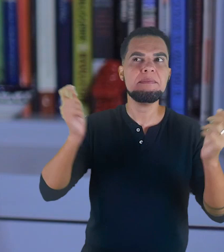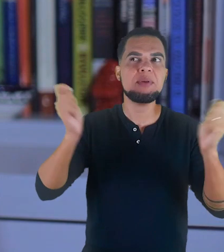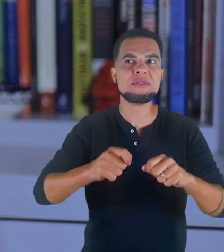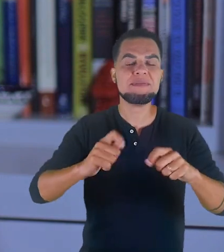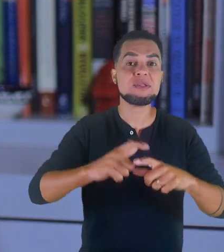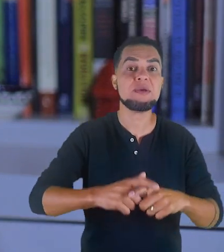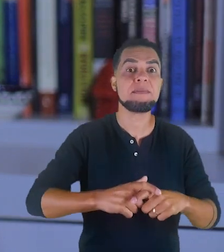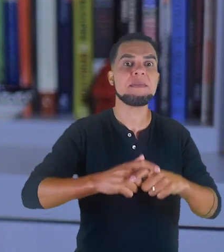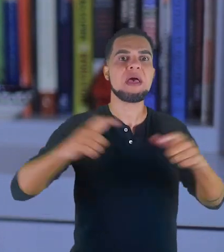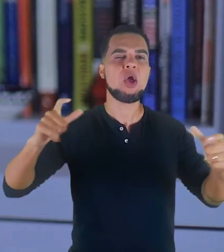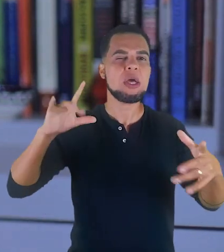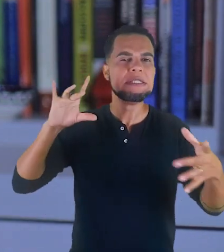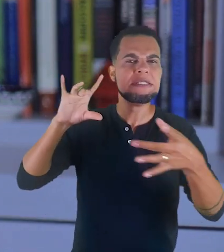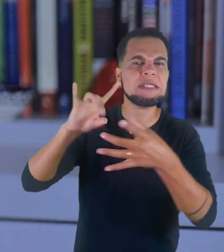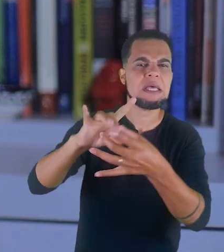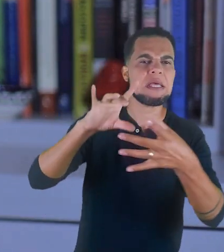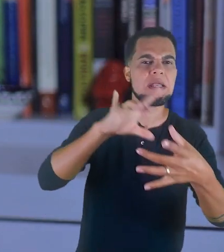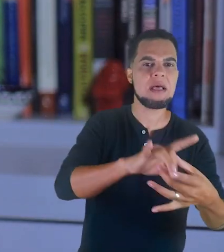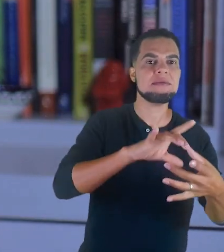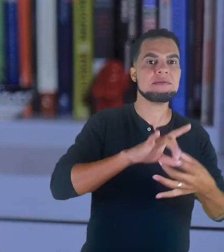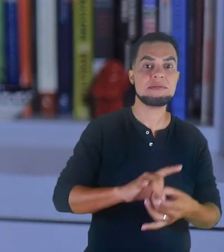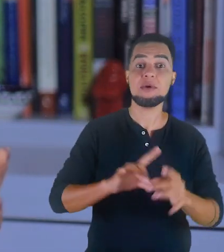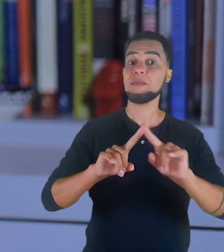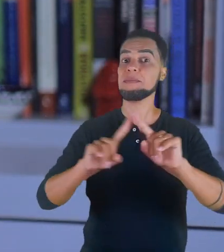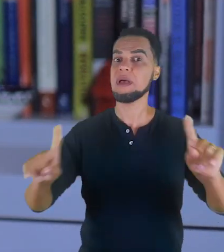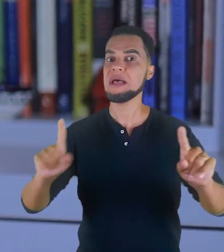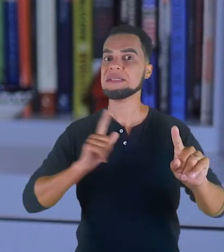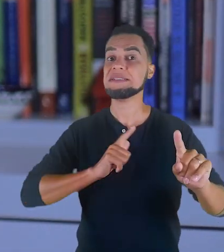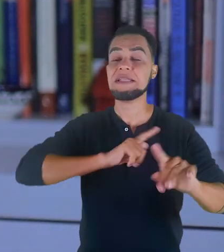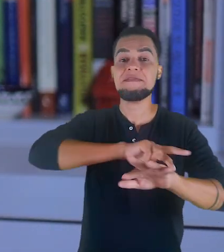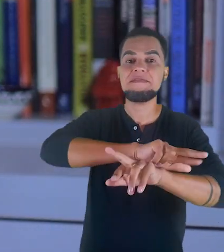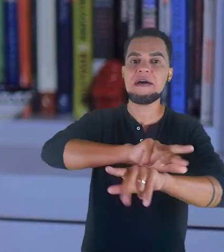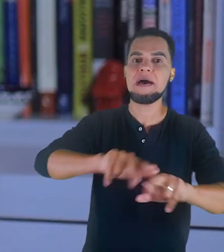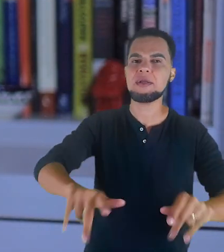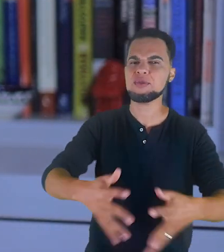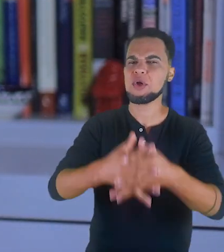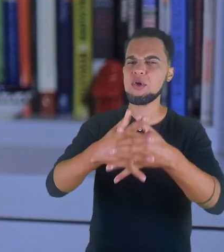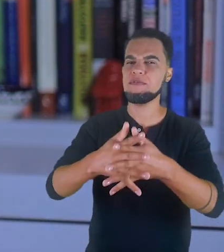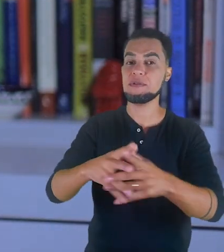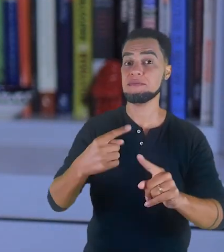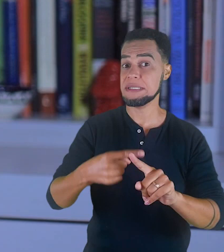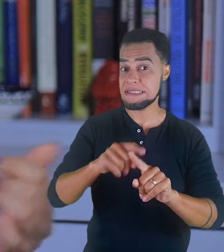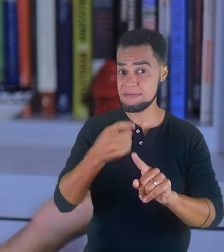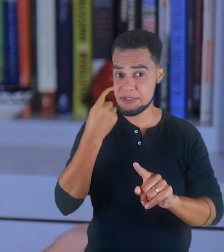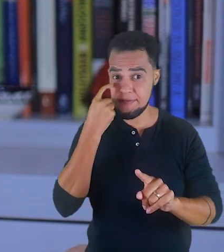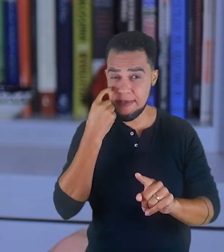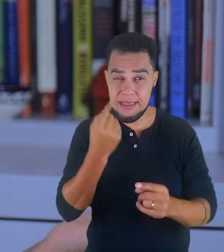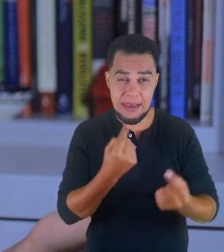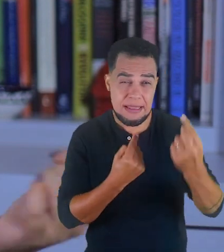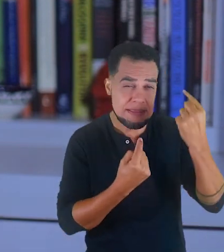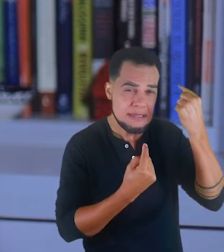of greater integration of our continent, but there are several conflicts here, because if we look at our past, for example,